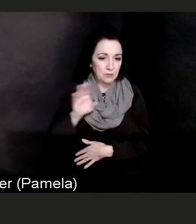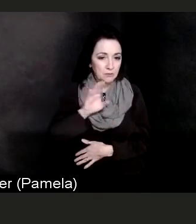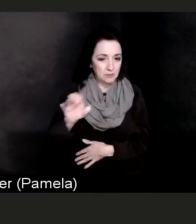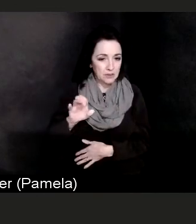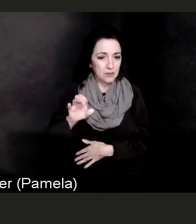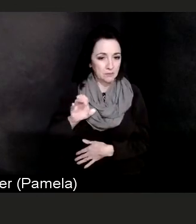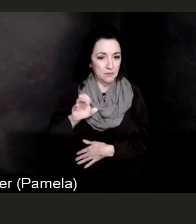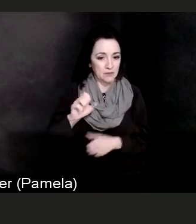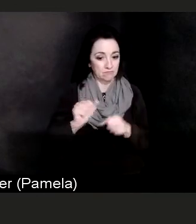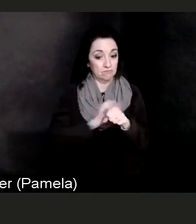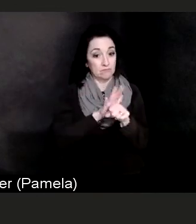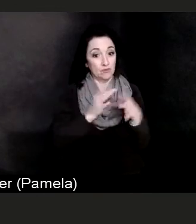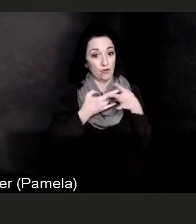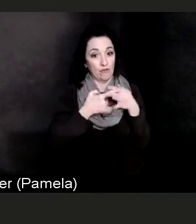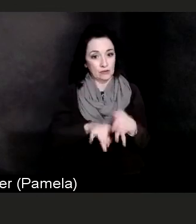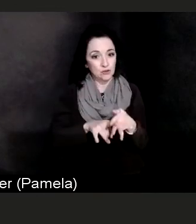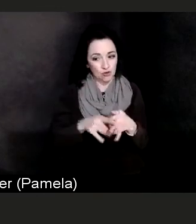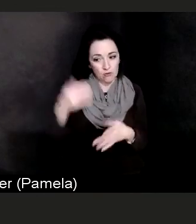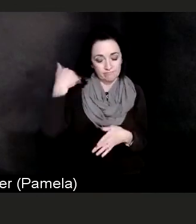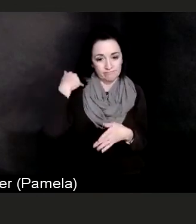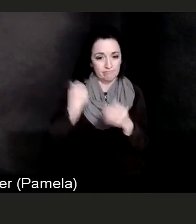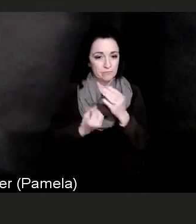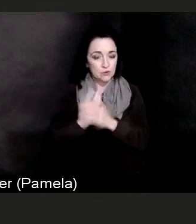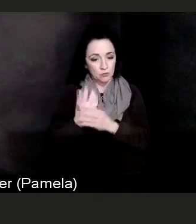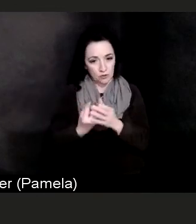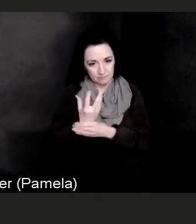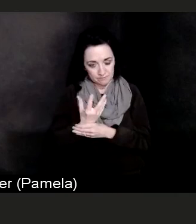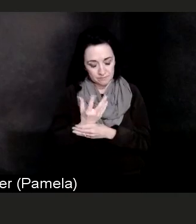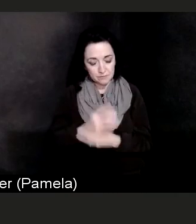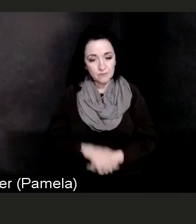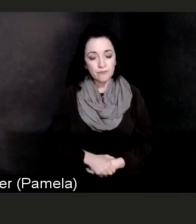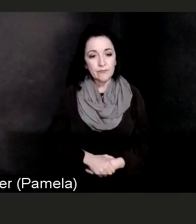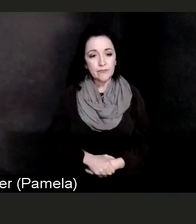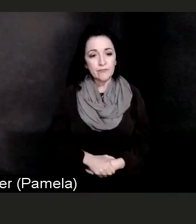that the community is supported